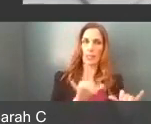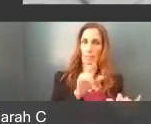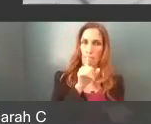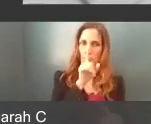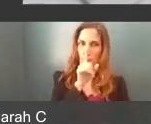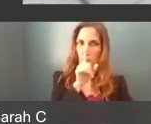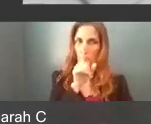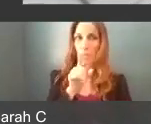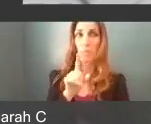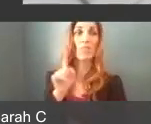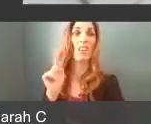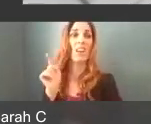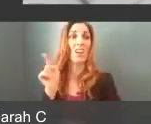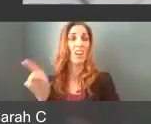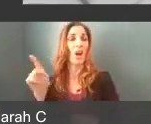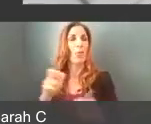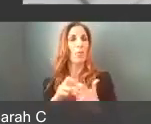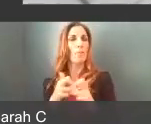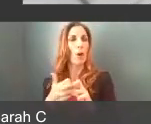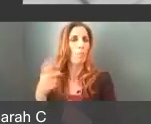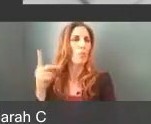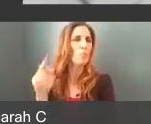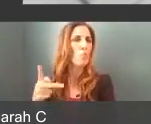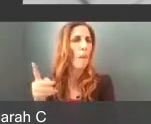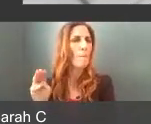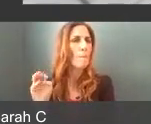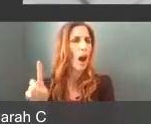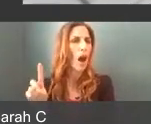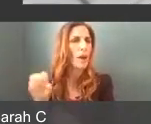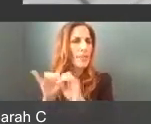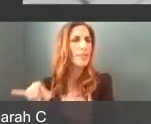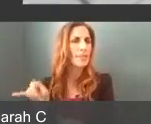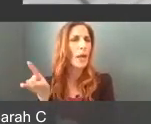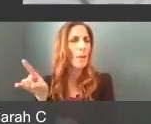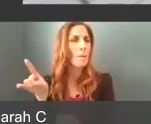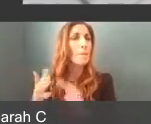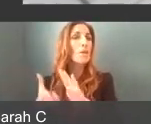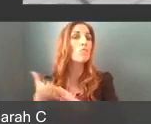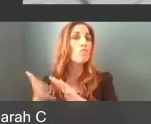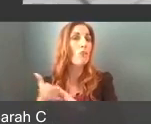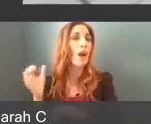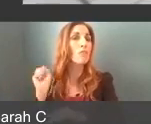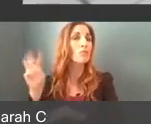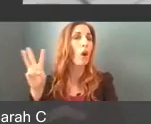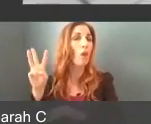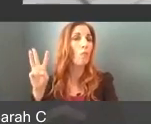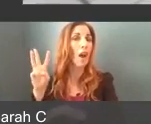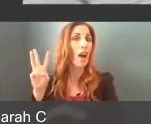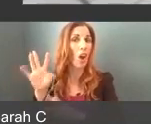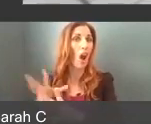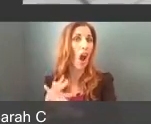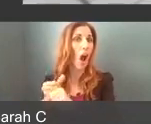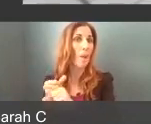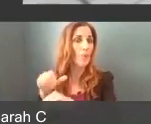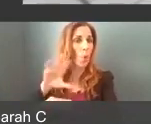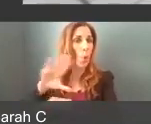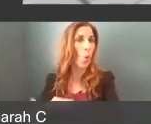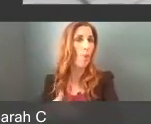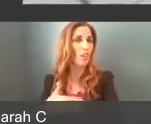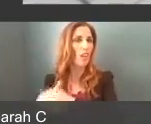with the PrepMod system that ran a software update overnight Sunday night into Monday. And